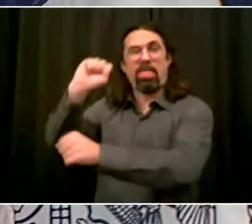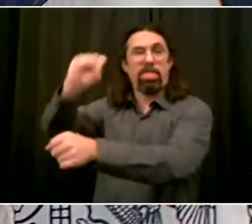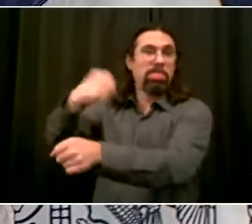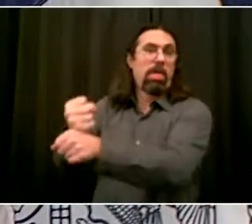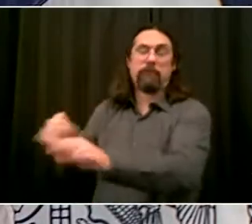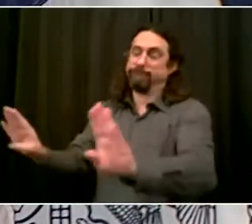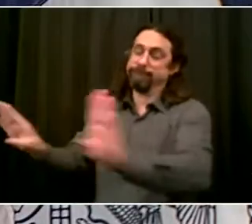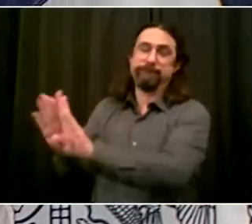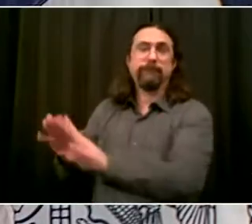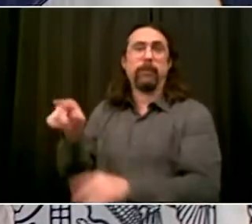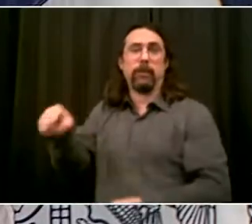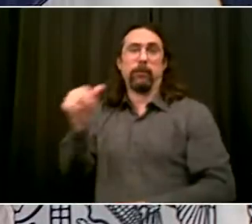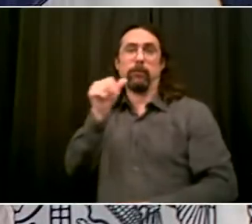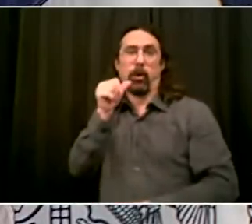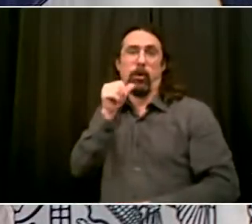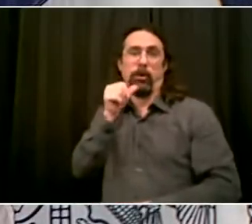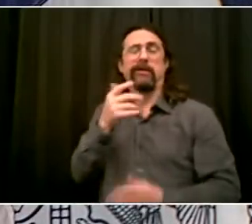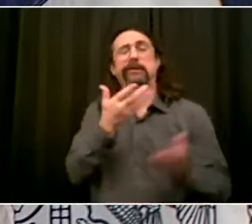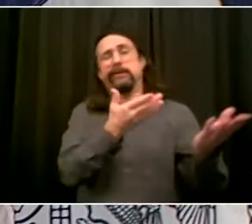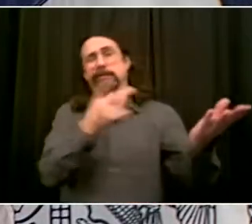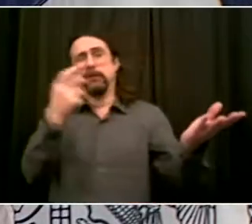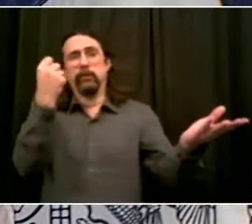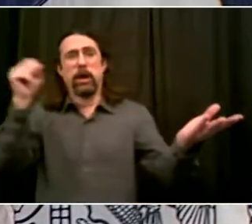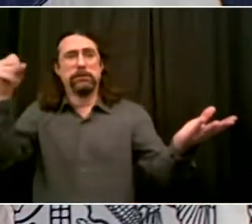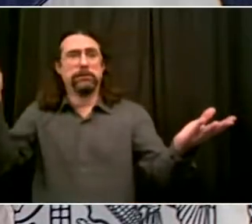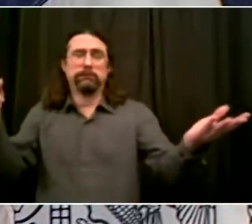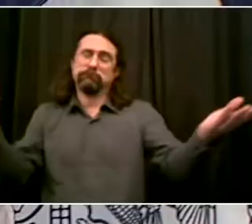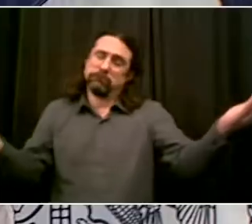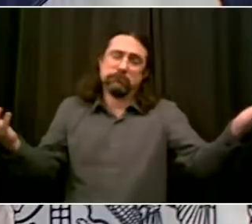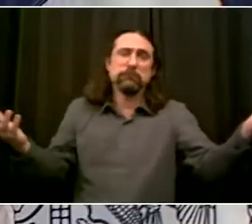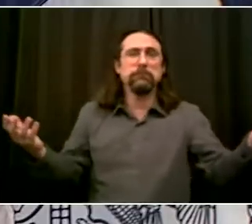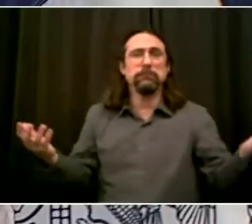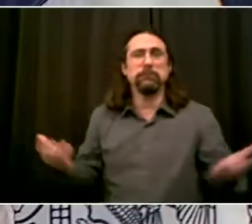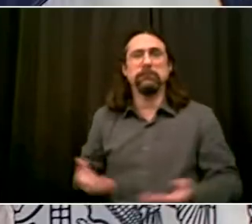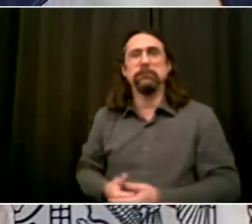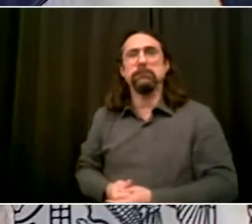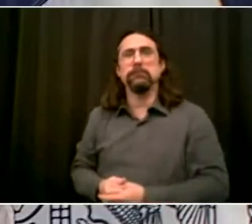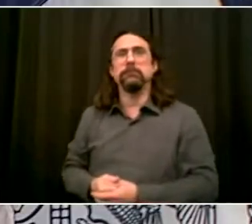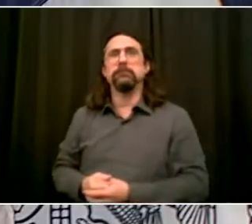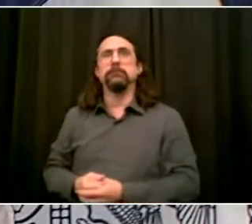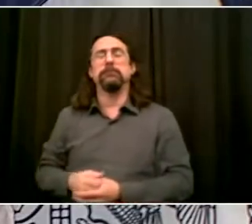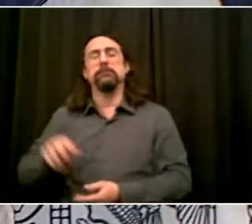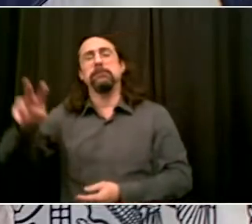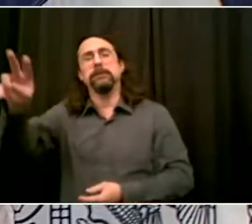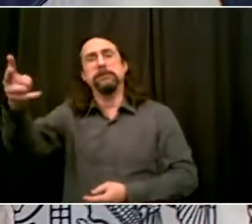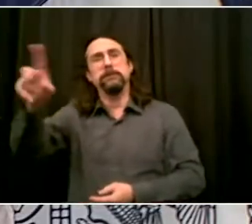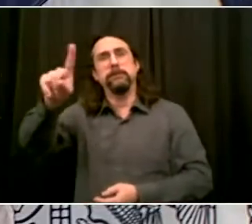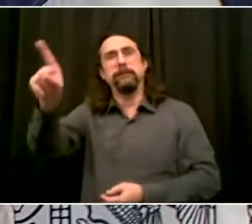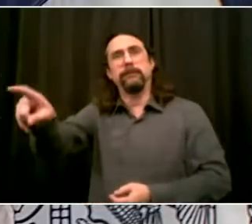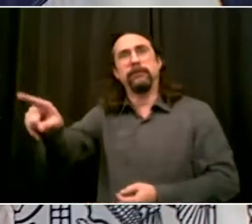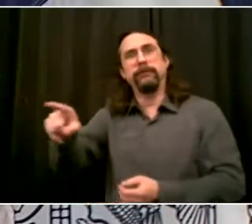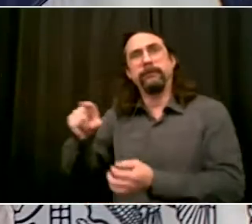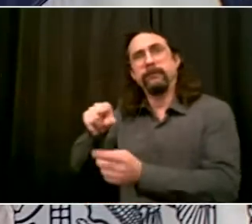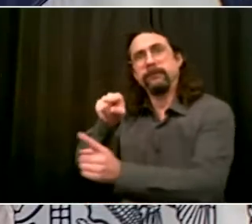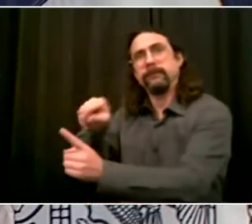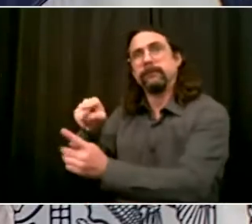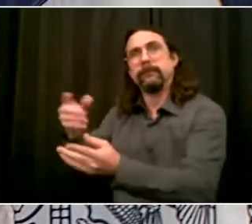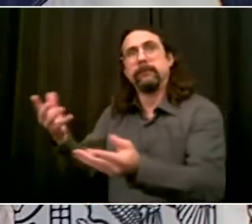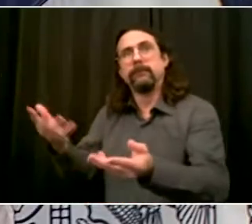AND THAT'S WHAT MATTERS. COULD YOU GIVE US A FEW